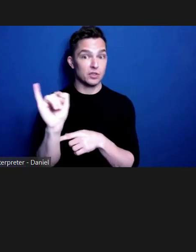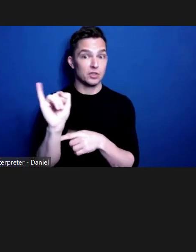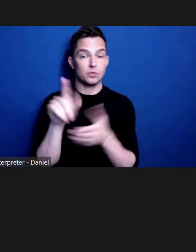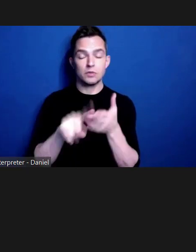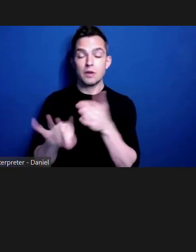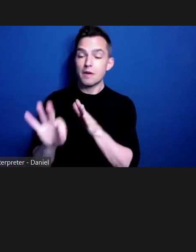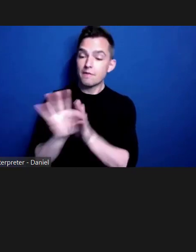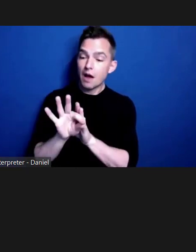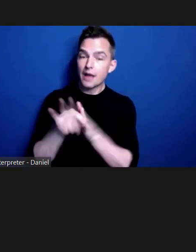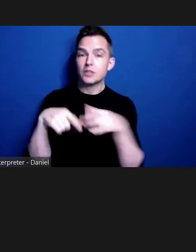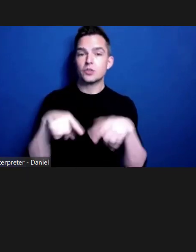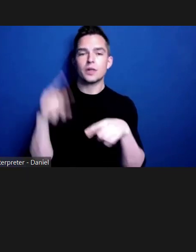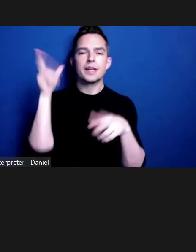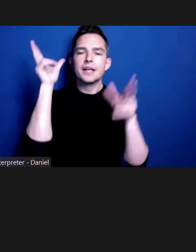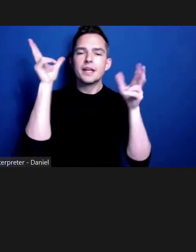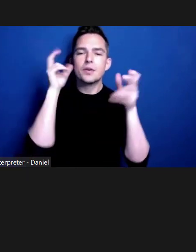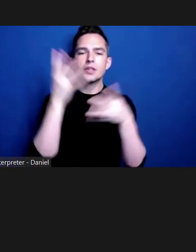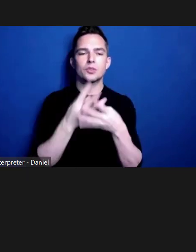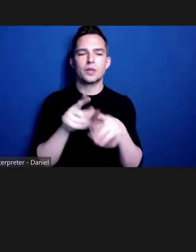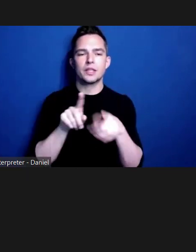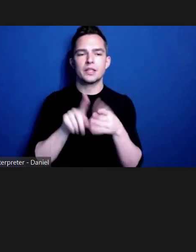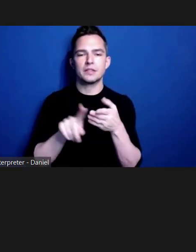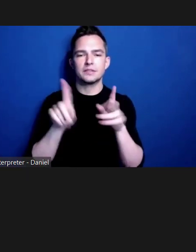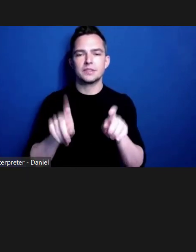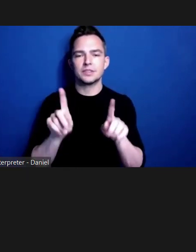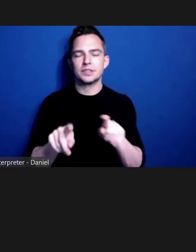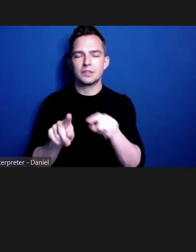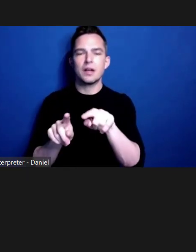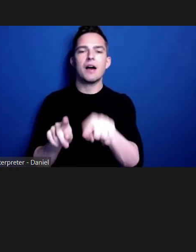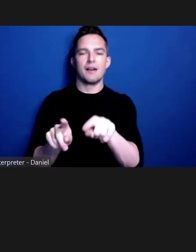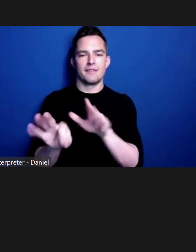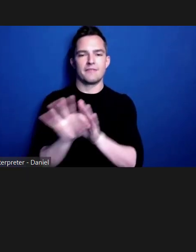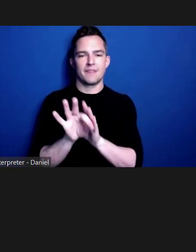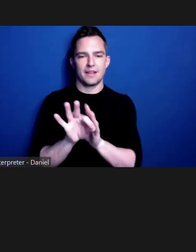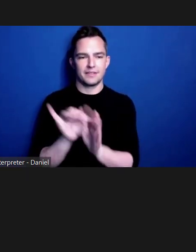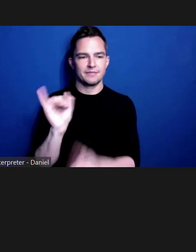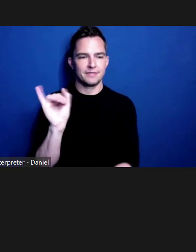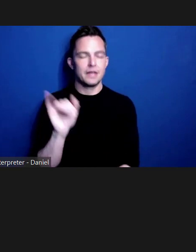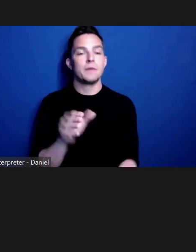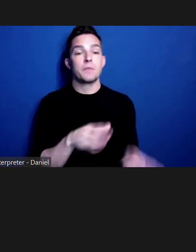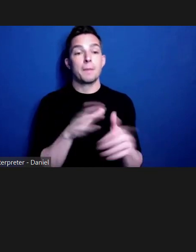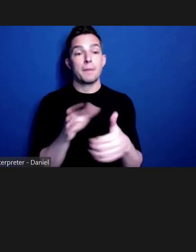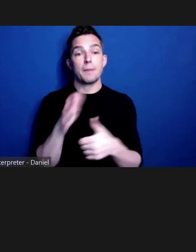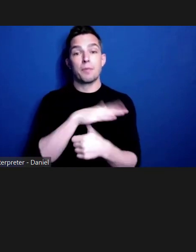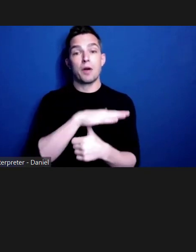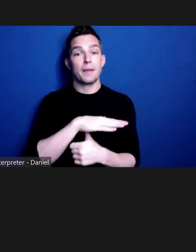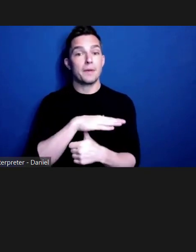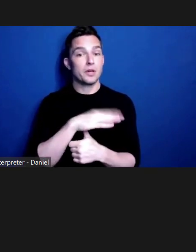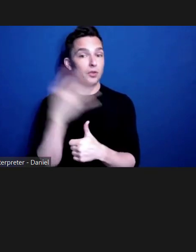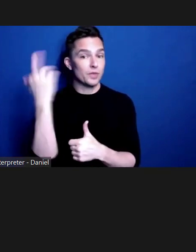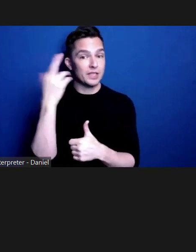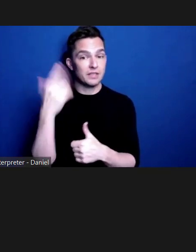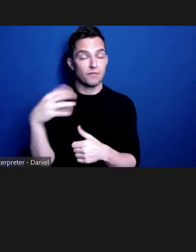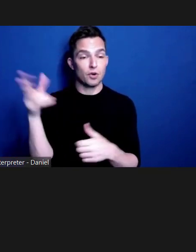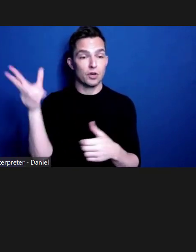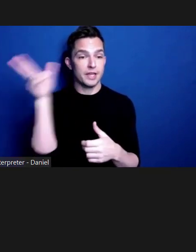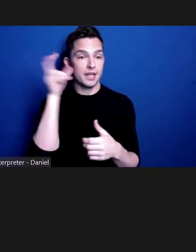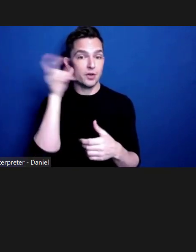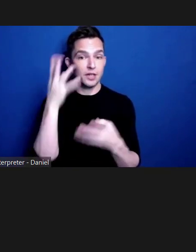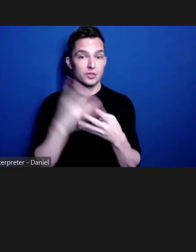and get addressed during the hearing screening process. The primary hearing screen is the function of the inner ear or the